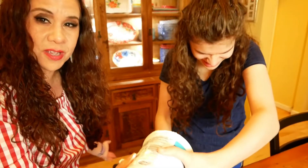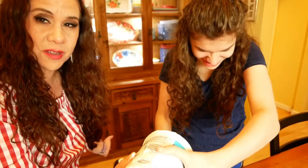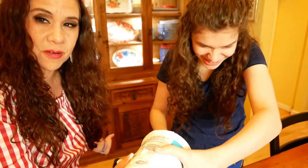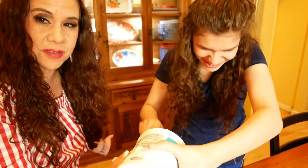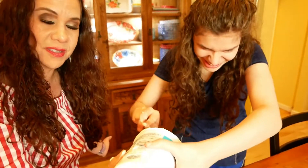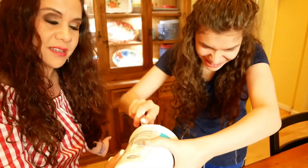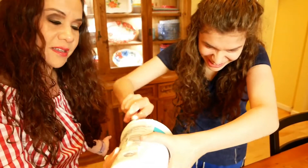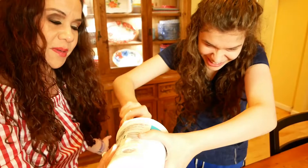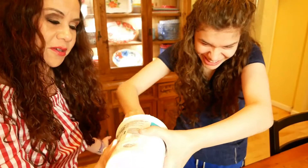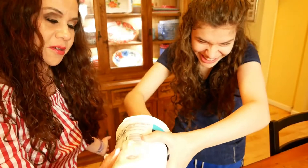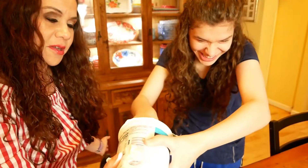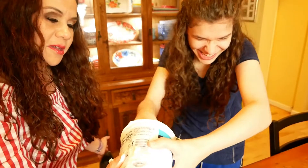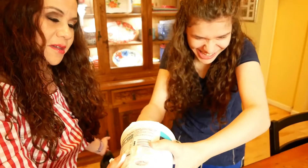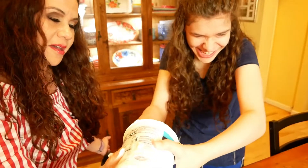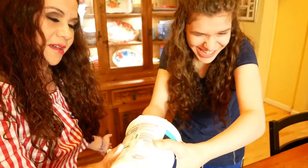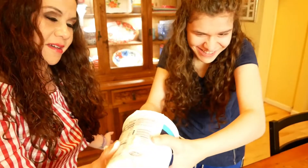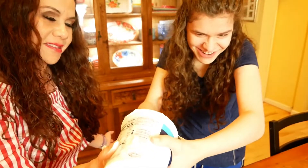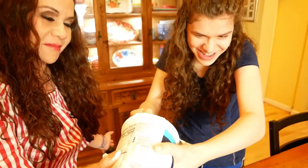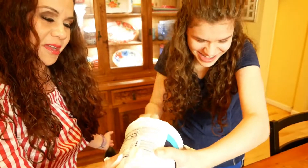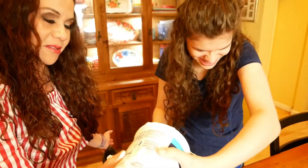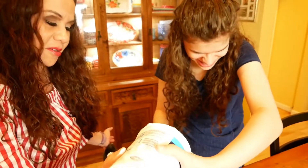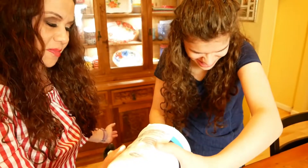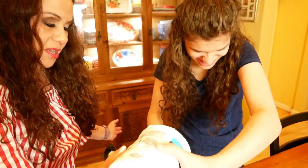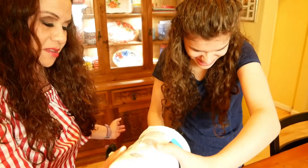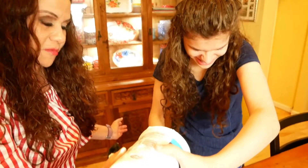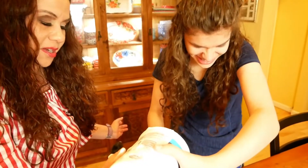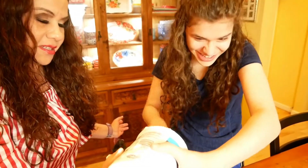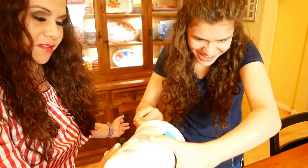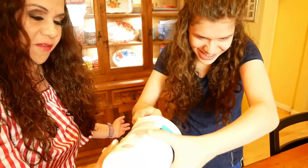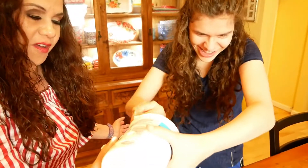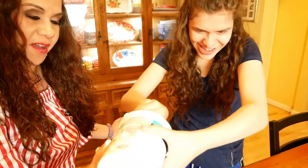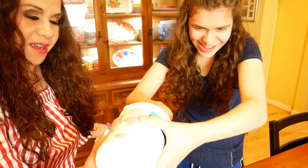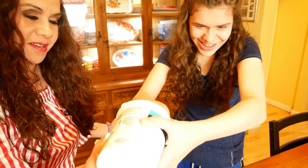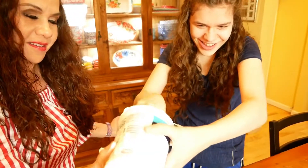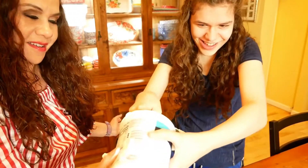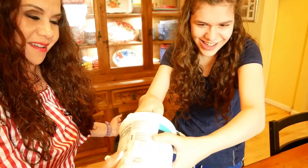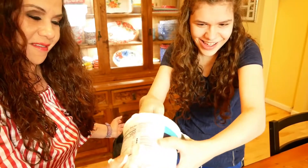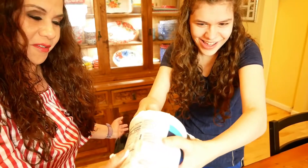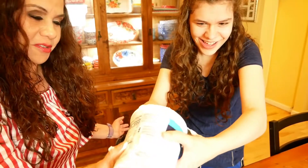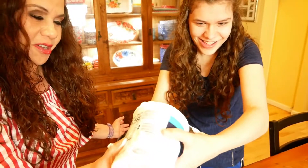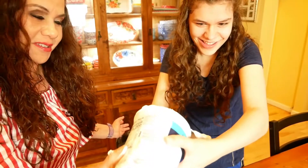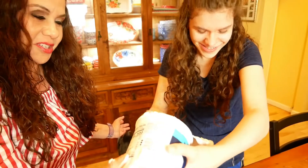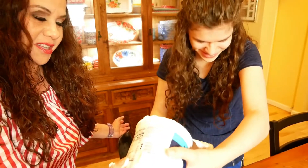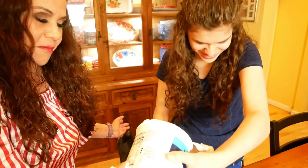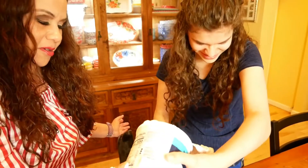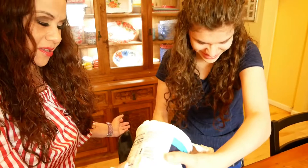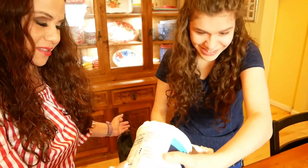yogurt is slightly better than regular but either one is fine uh for your dogs just get one that's